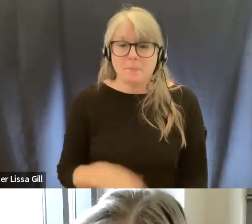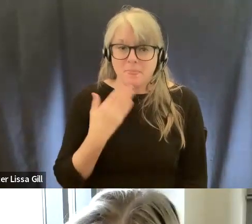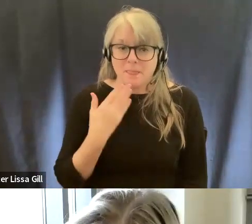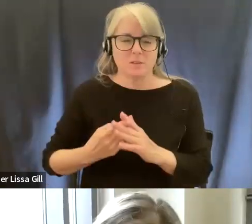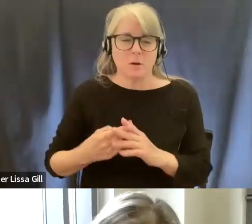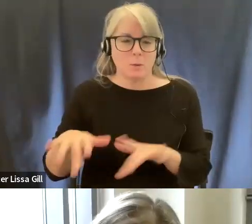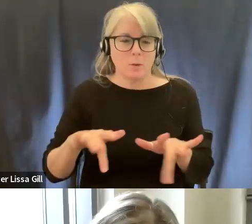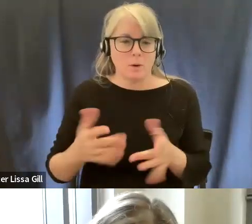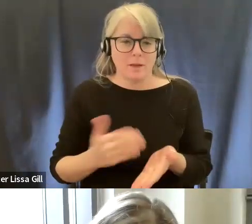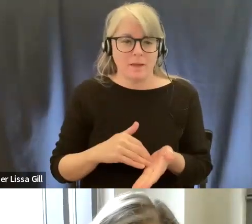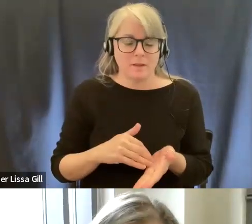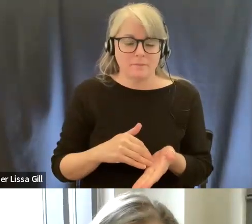Hi everyone. We'll see it started. Let me start the recording again.